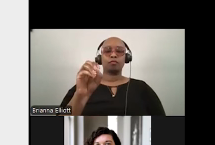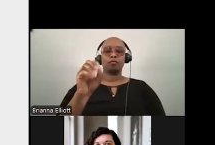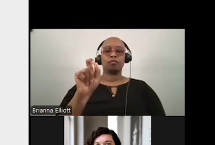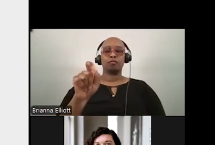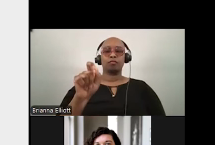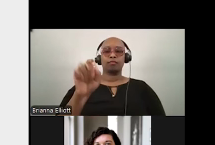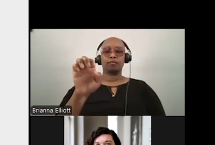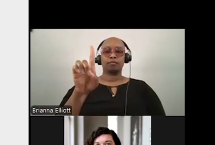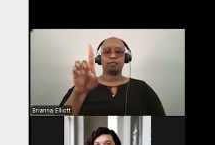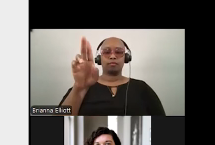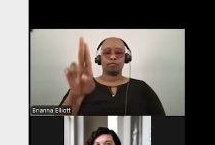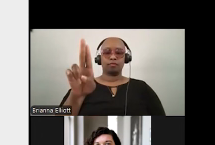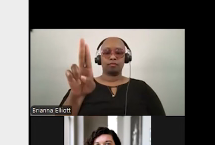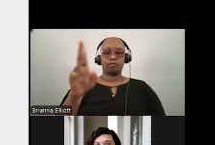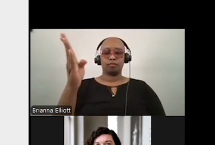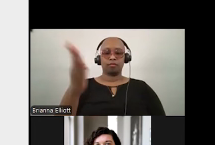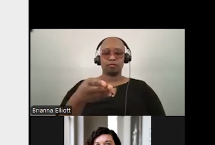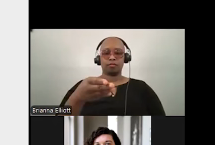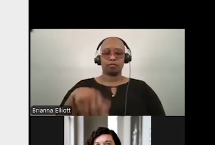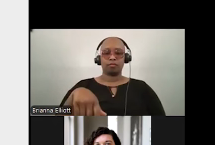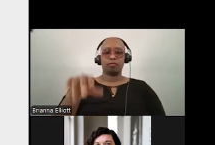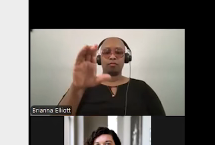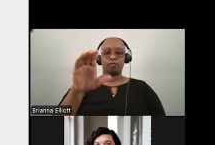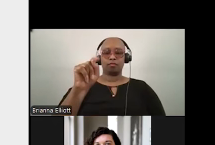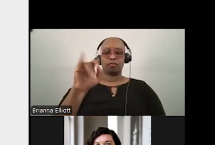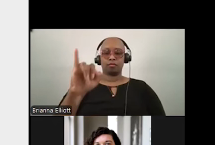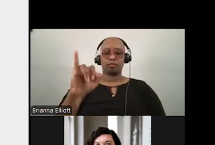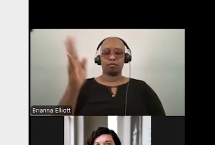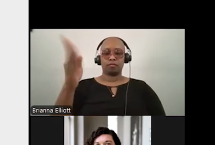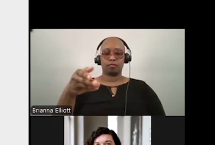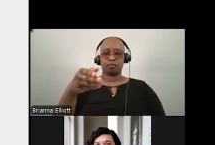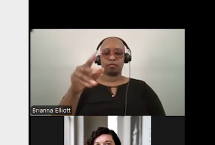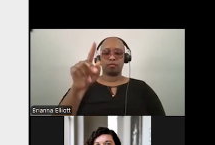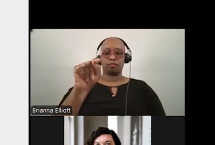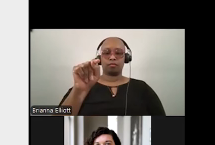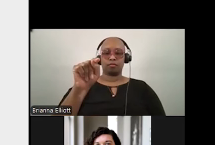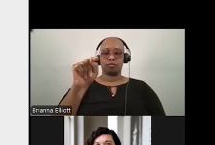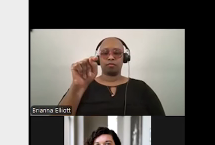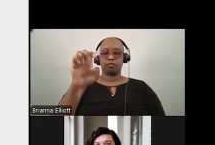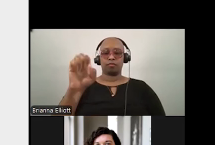That's terrible. That's awful. Not going to know. Okay, so let's get a little bit better,